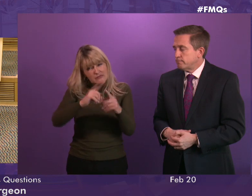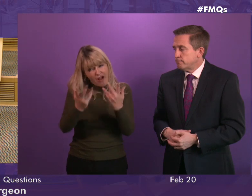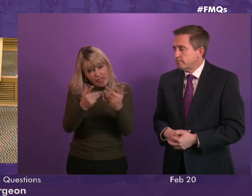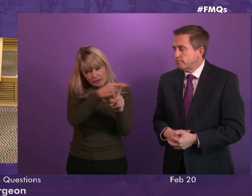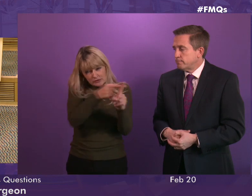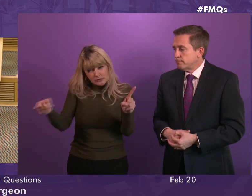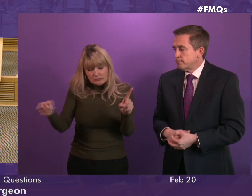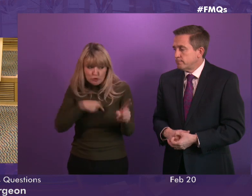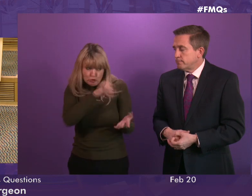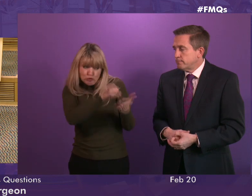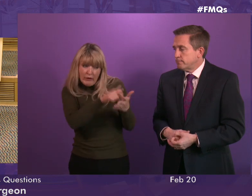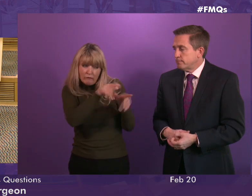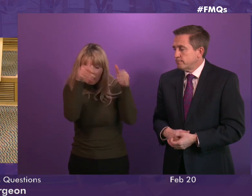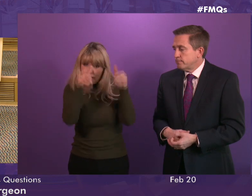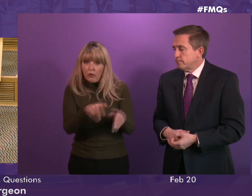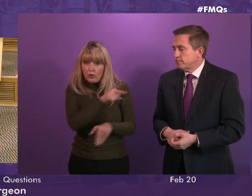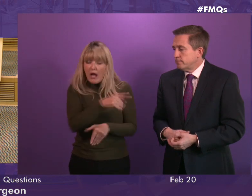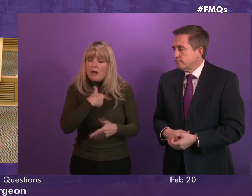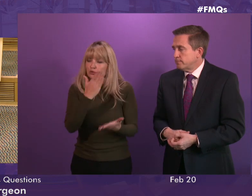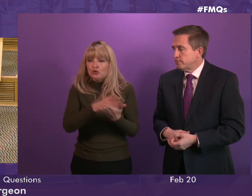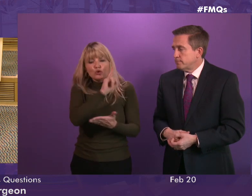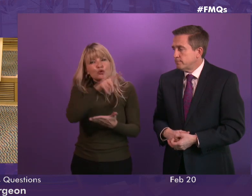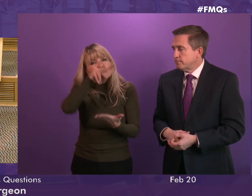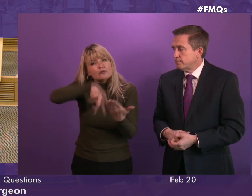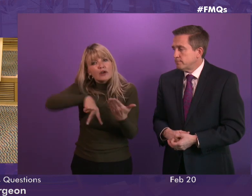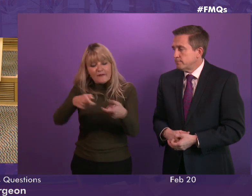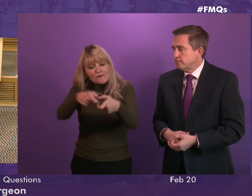I am sure that he has read “A Healthier Future—Framework for the Prevention, Early